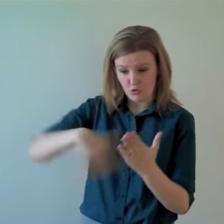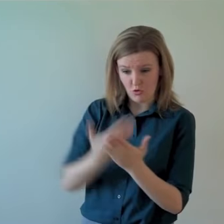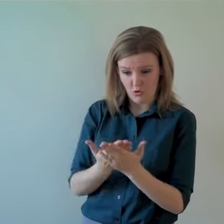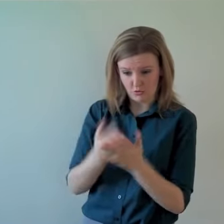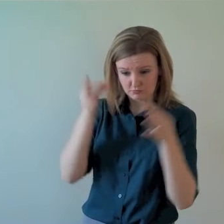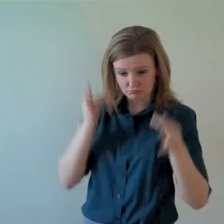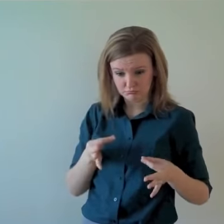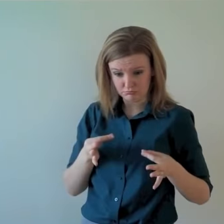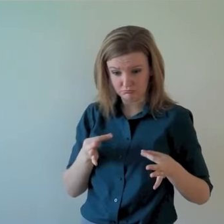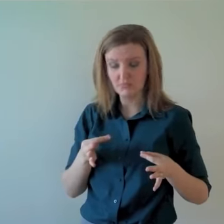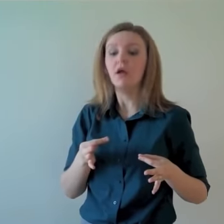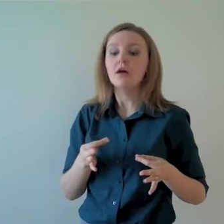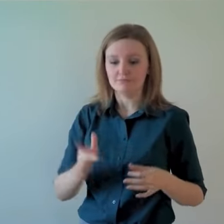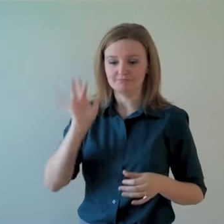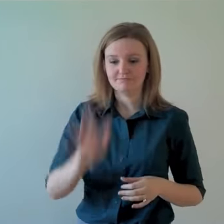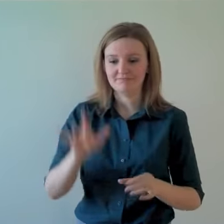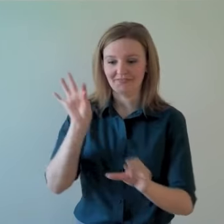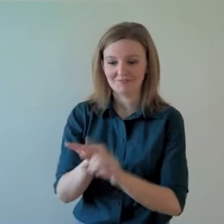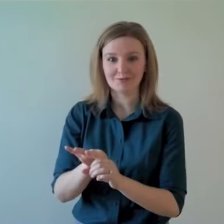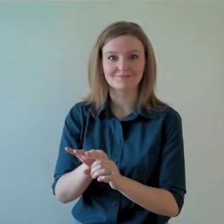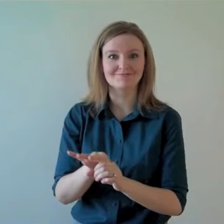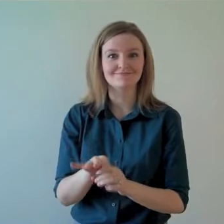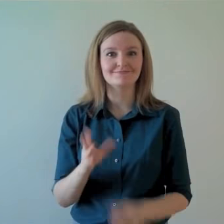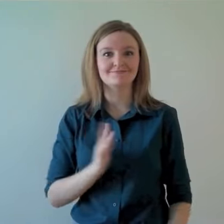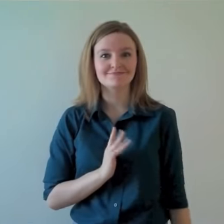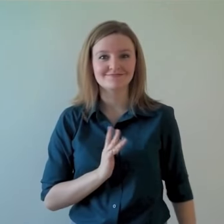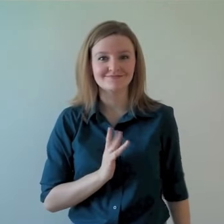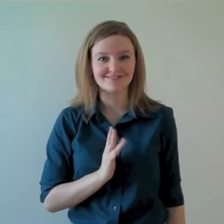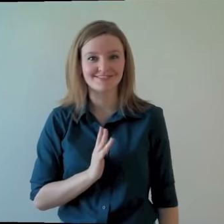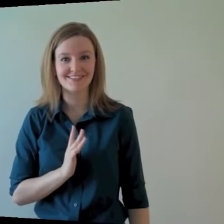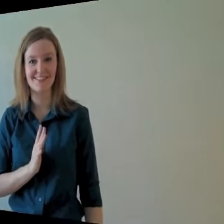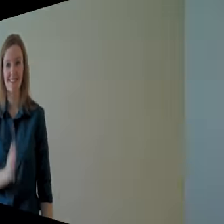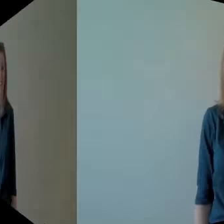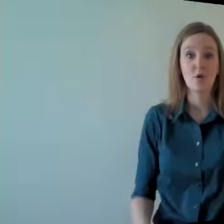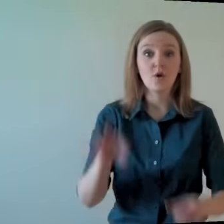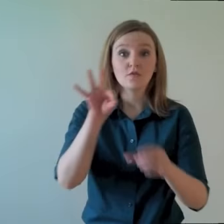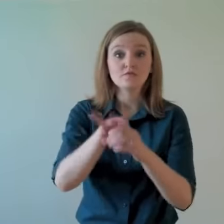review your whole ballot before you cast your final vote. It's really neat!